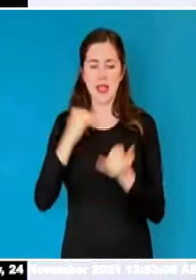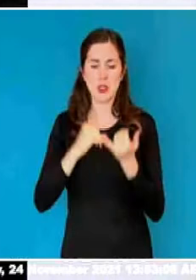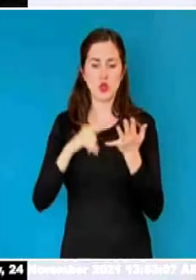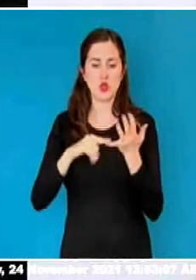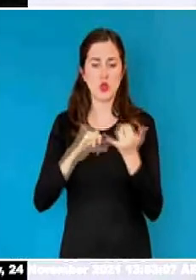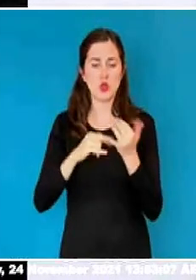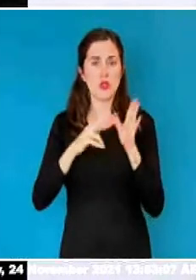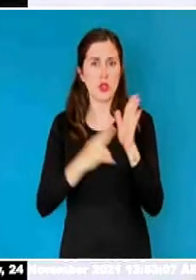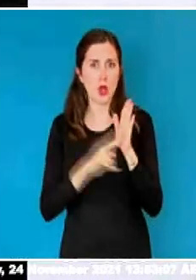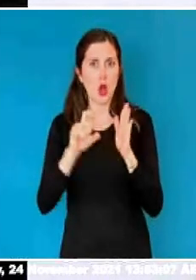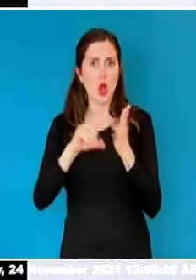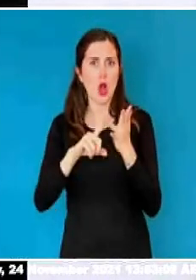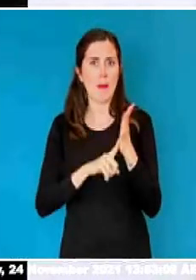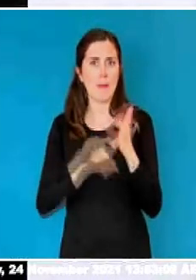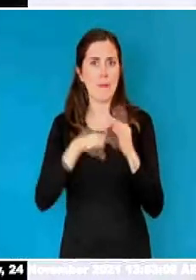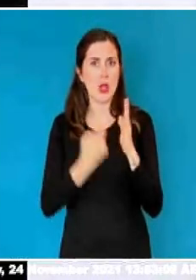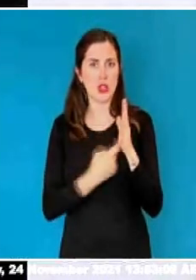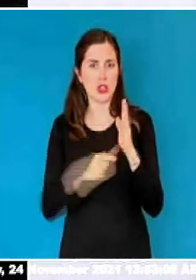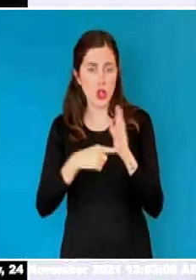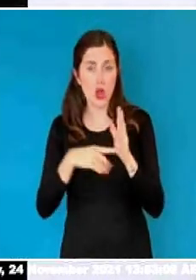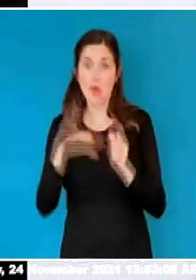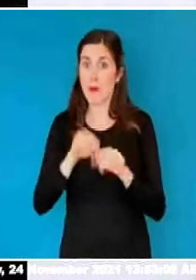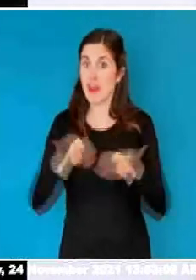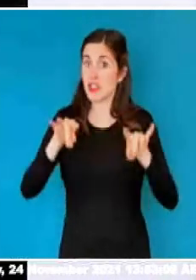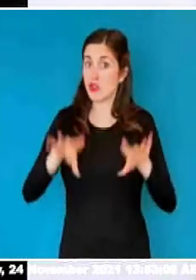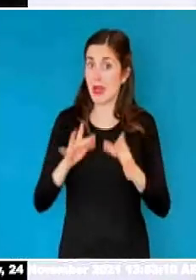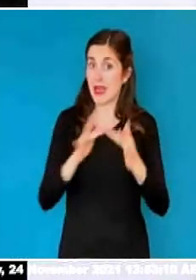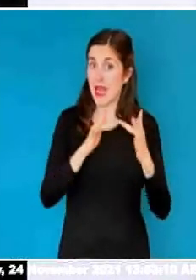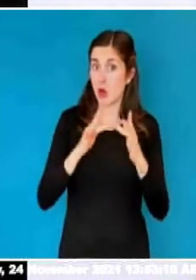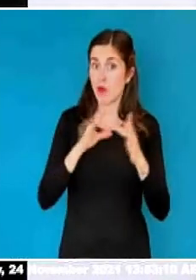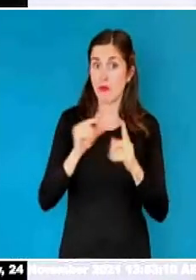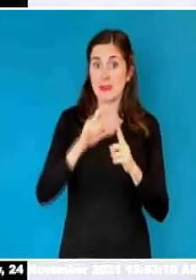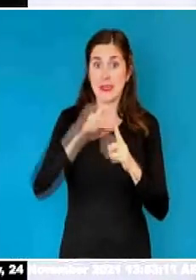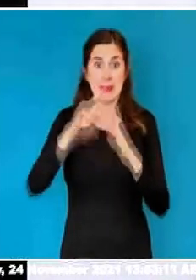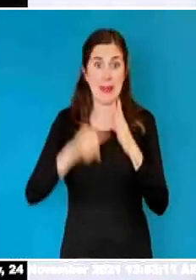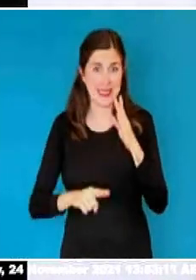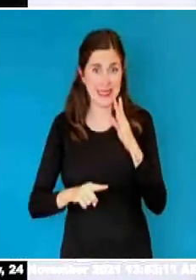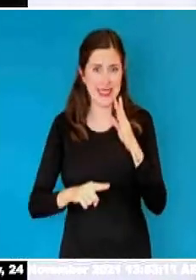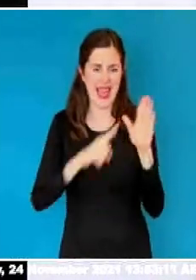Australian Network on Disability, an organisation that has been referred to by a